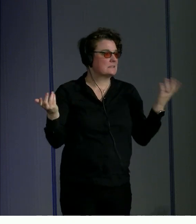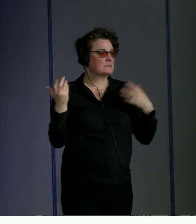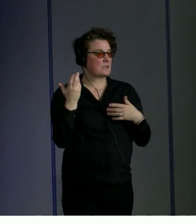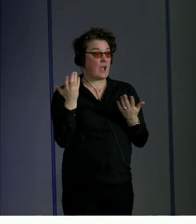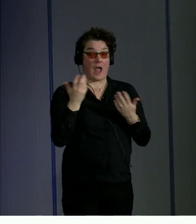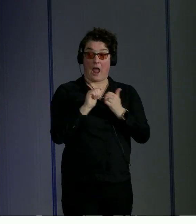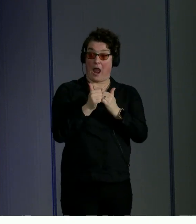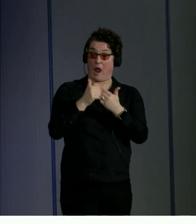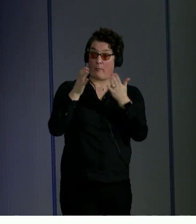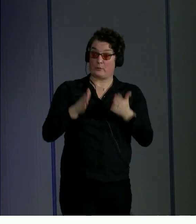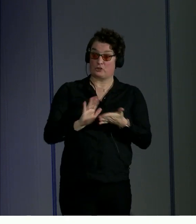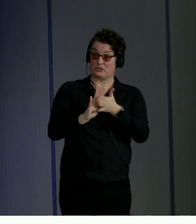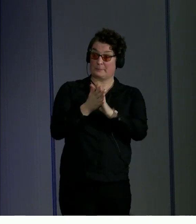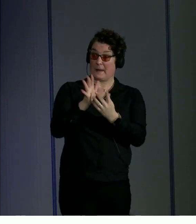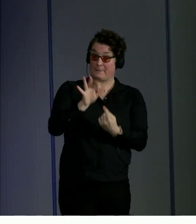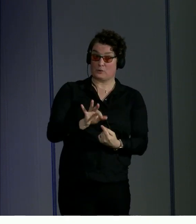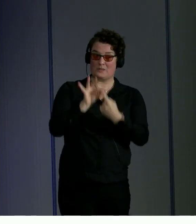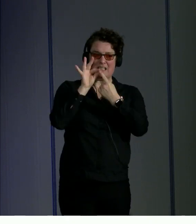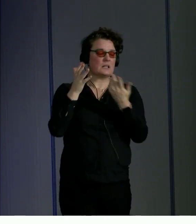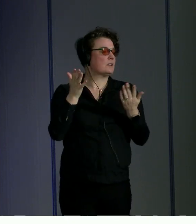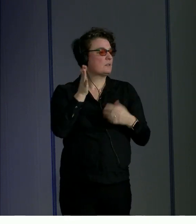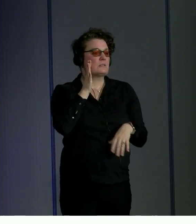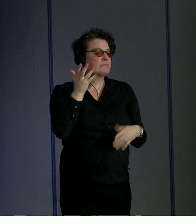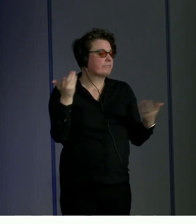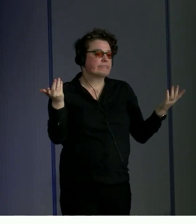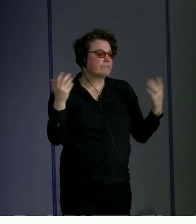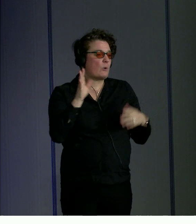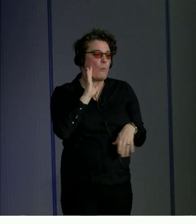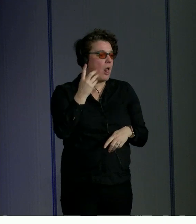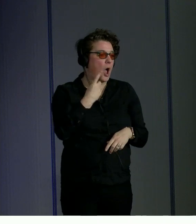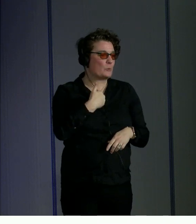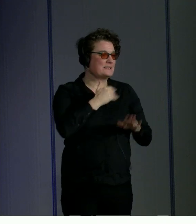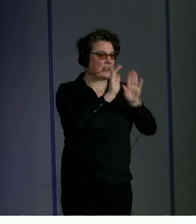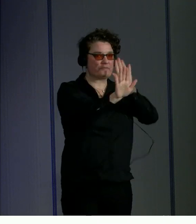but there will always be a different combination. There will always different things to pull